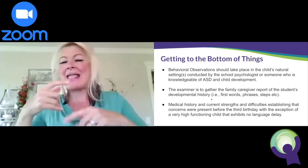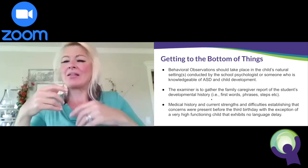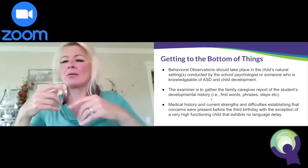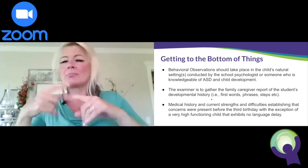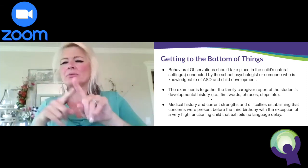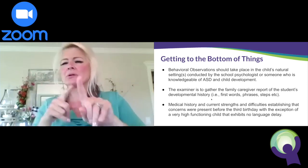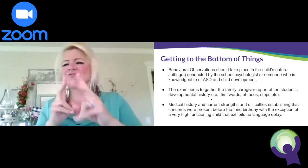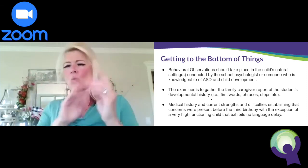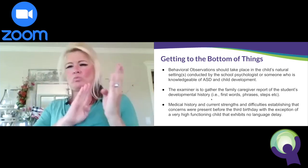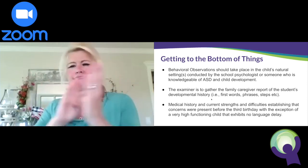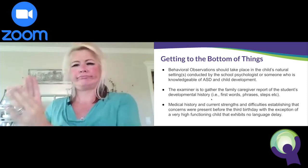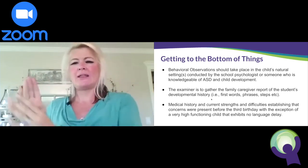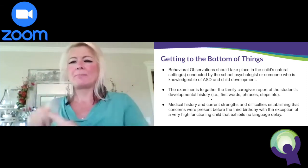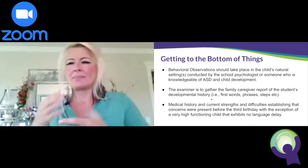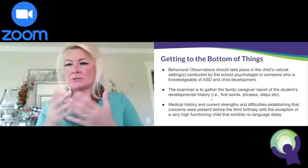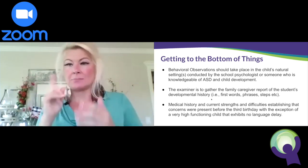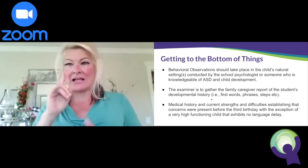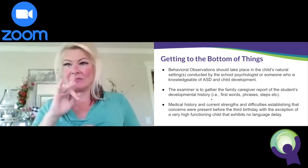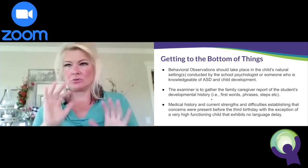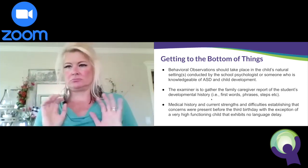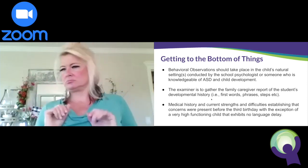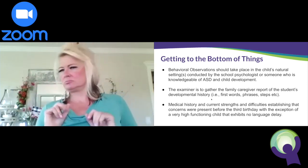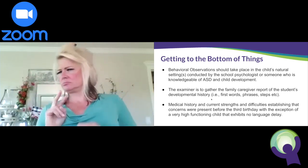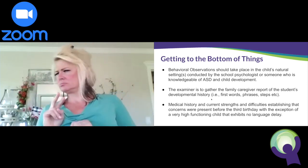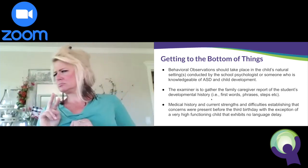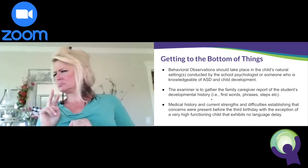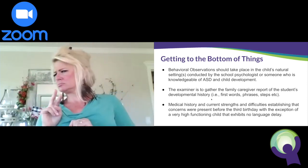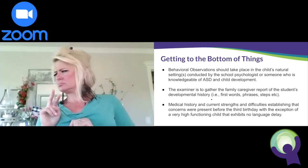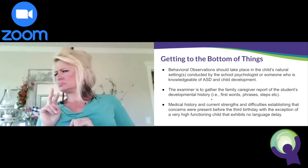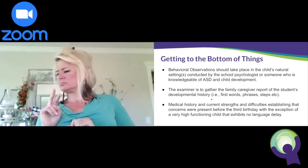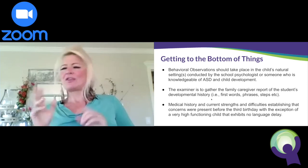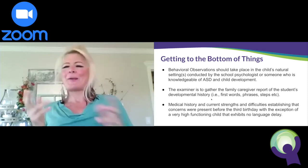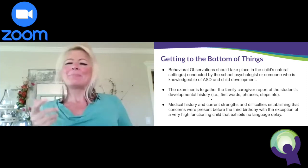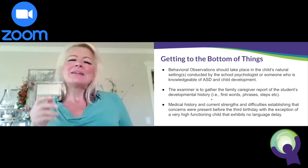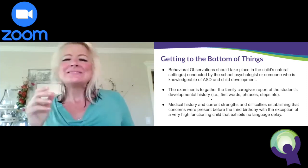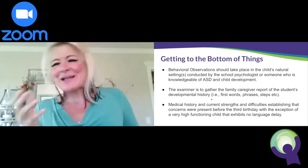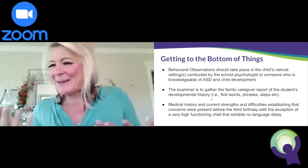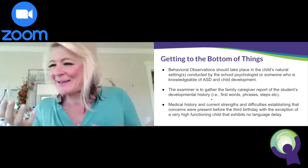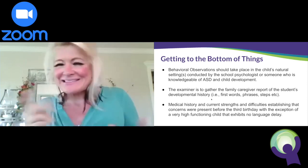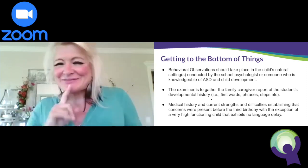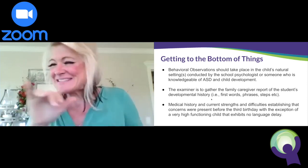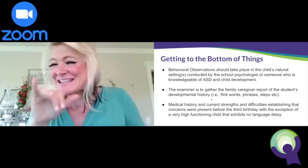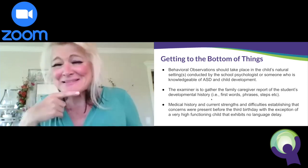are they friendly, are they willing to play, are they, you know, are they willing to leave something that you're having and go